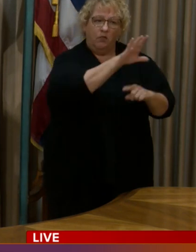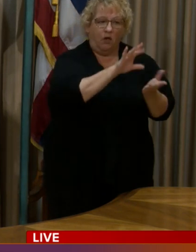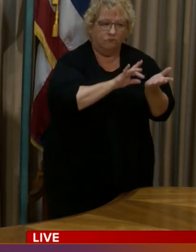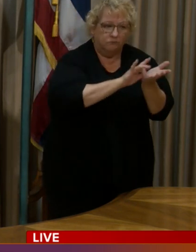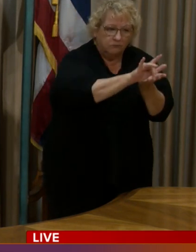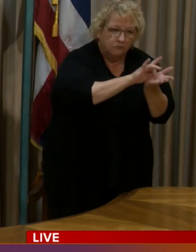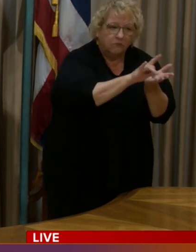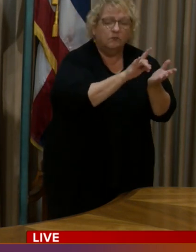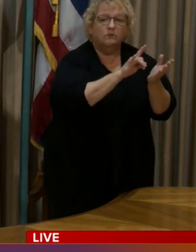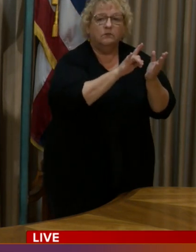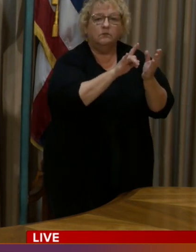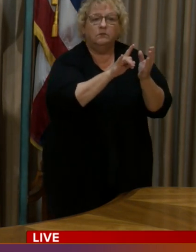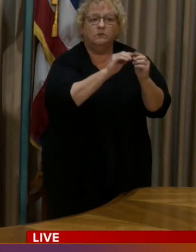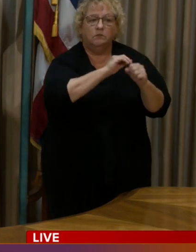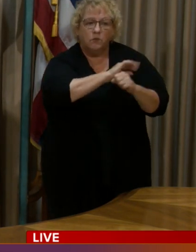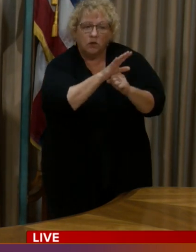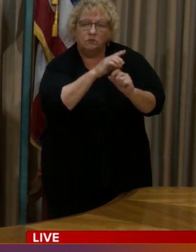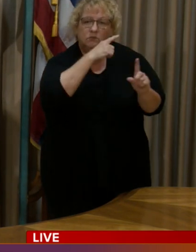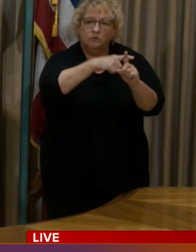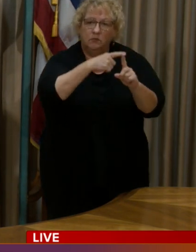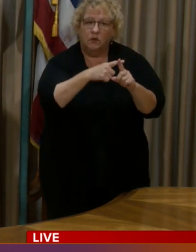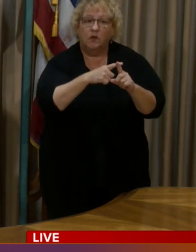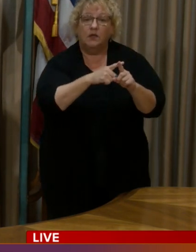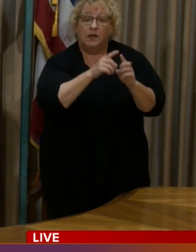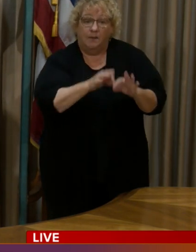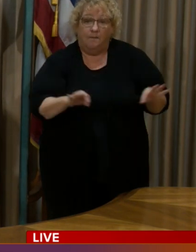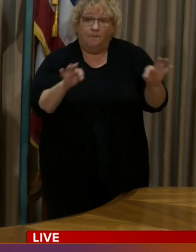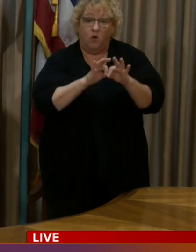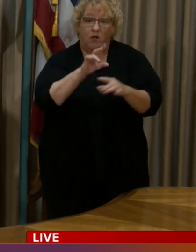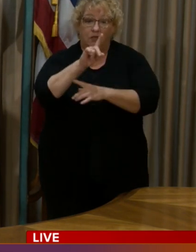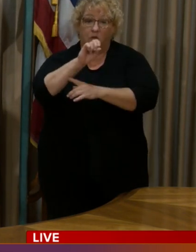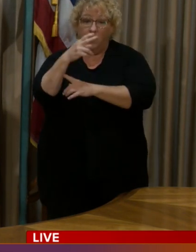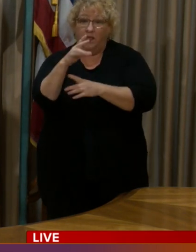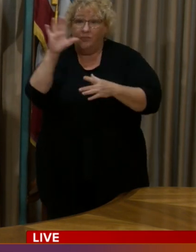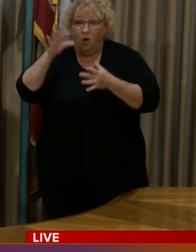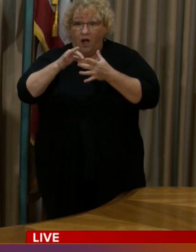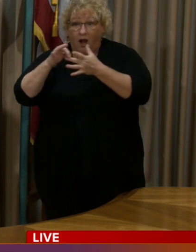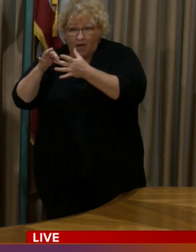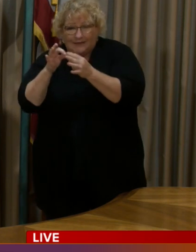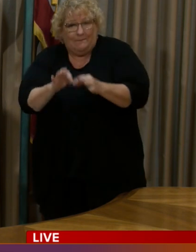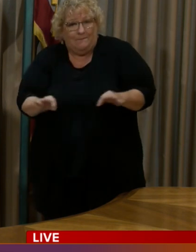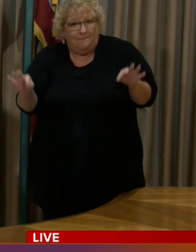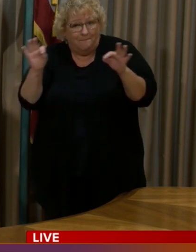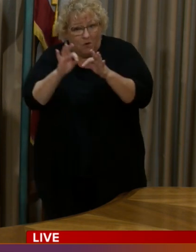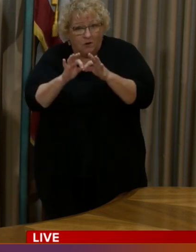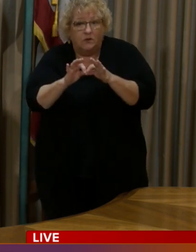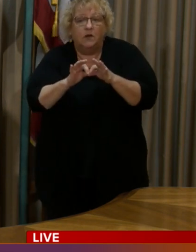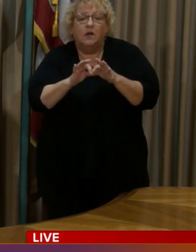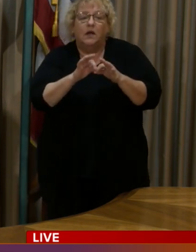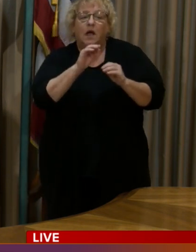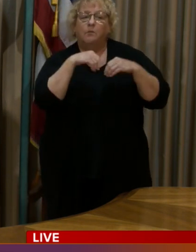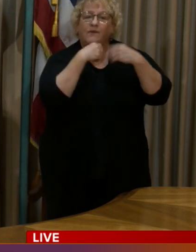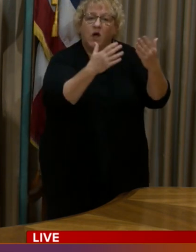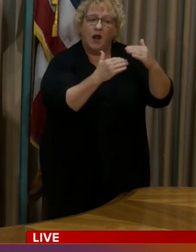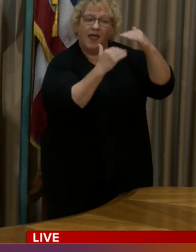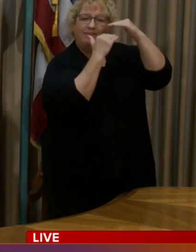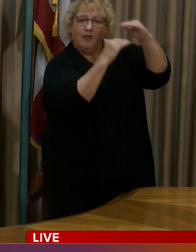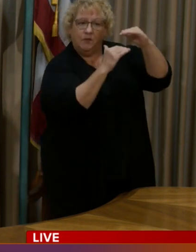FEEDER SCHOOLS TO CLOSE. IT IS CONTEXTUAL EYES TO WHAT THAT DATA IS SHOWING US WHICH IS WHY THE INFORMATION PROVIDED BY